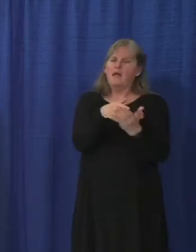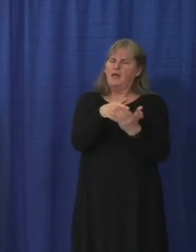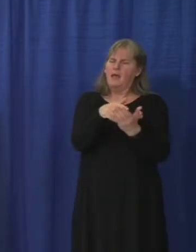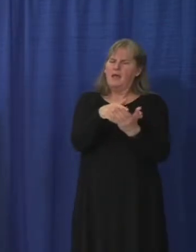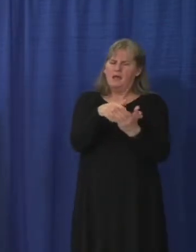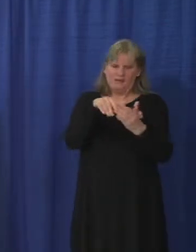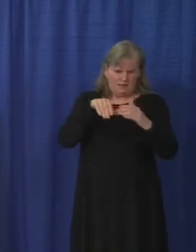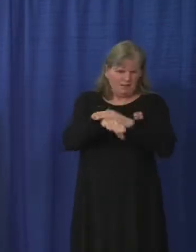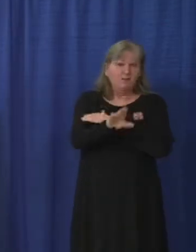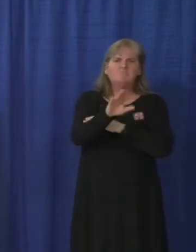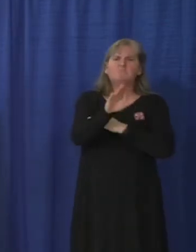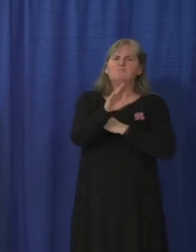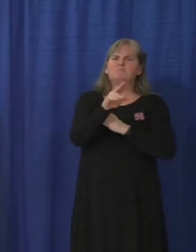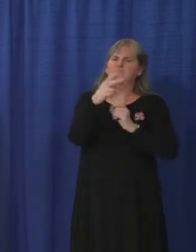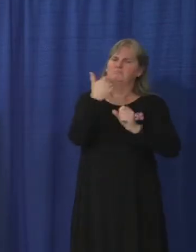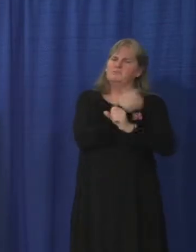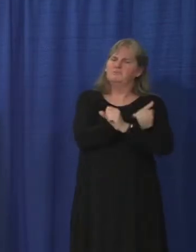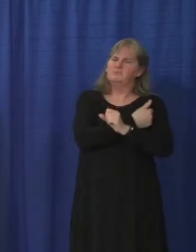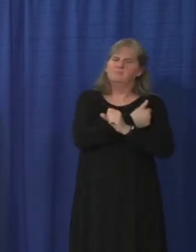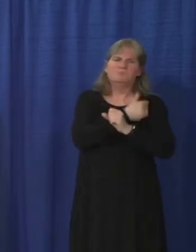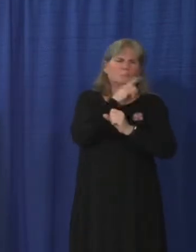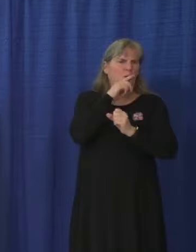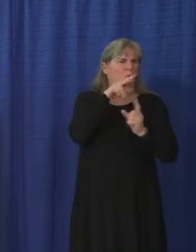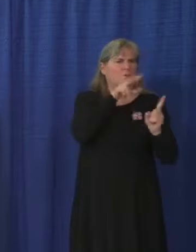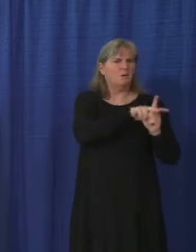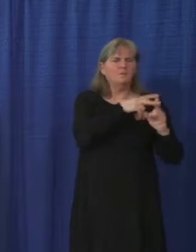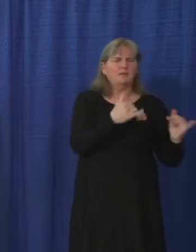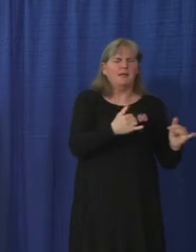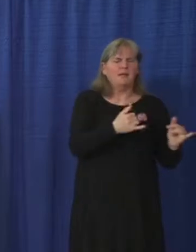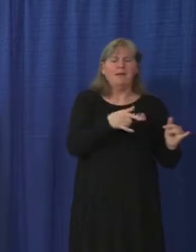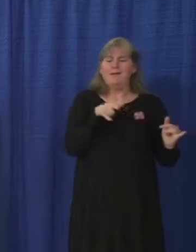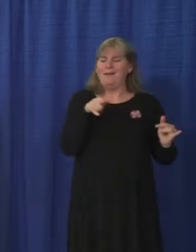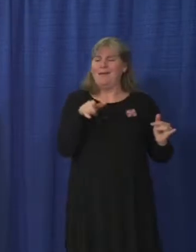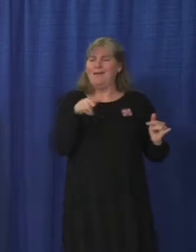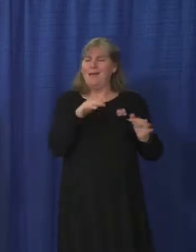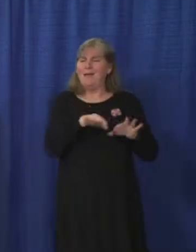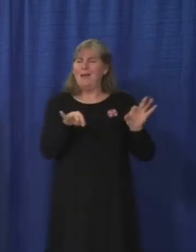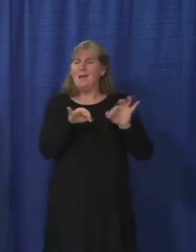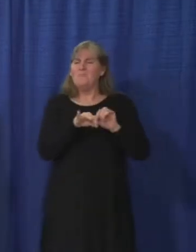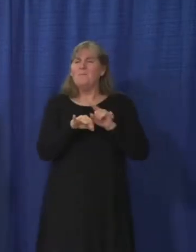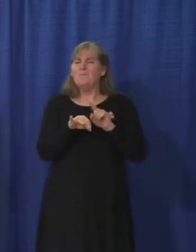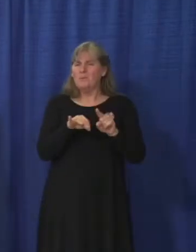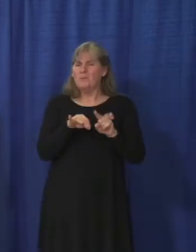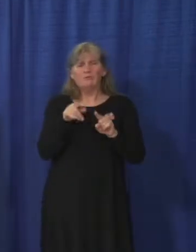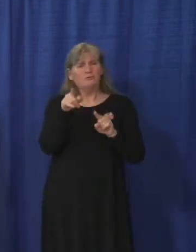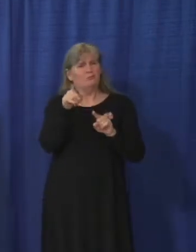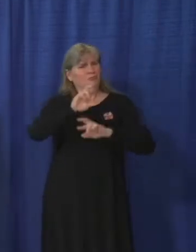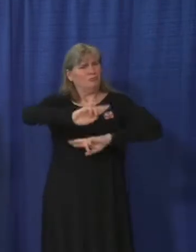how important it is that not only you get ready for an opening in the private sector if